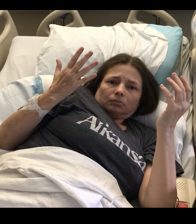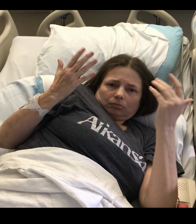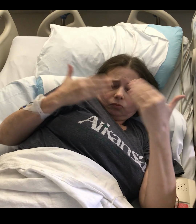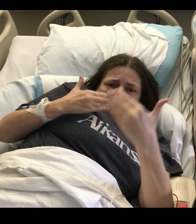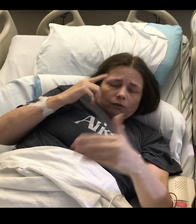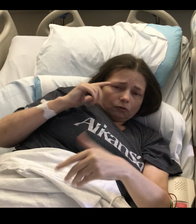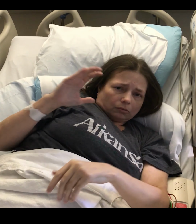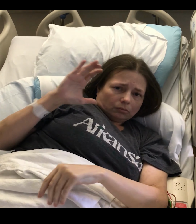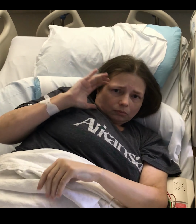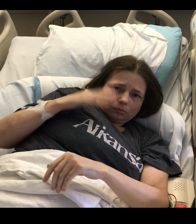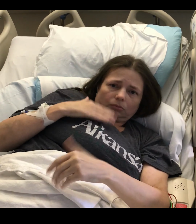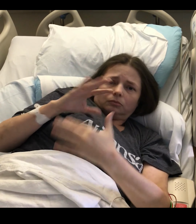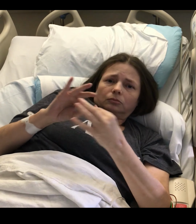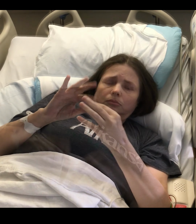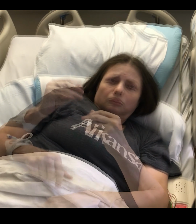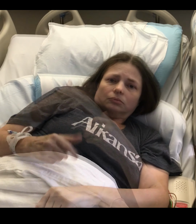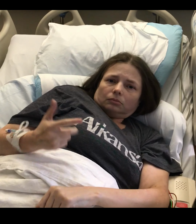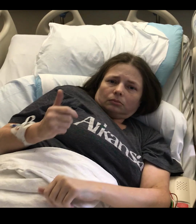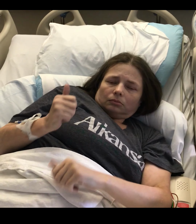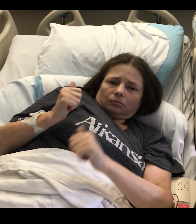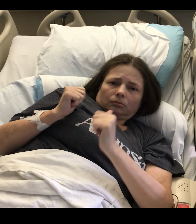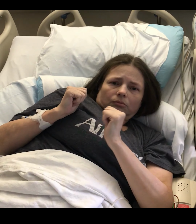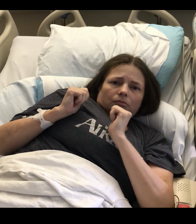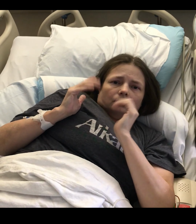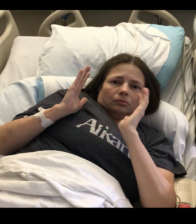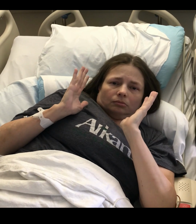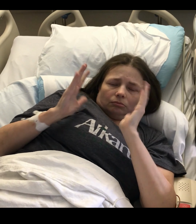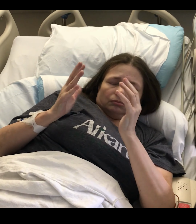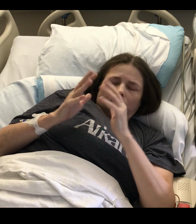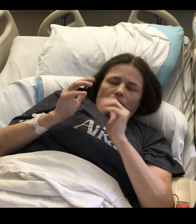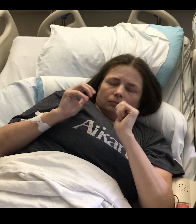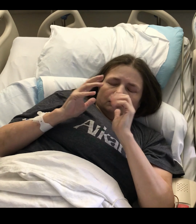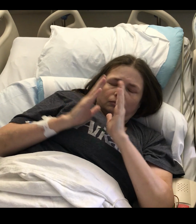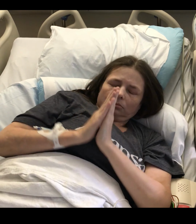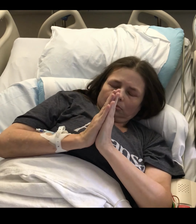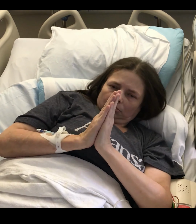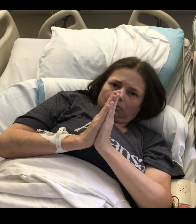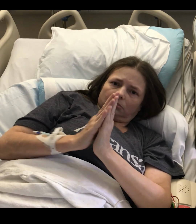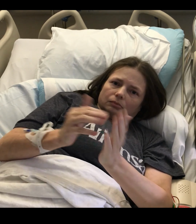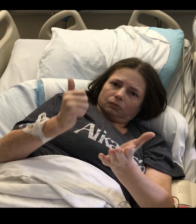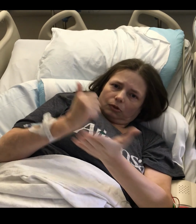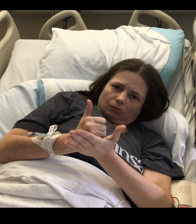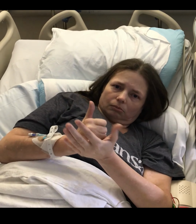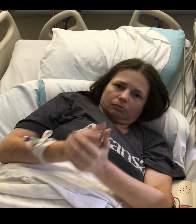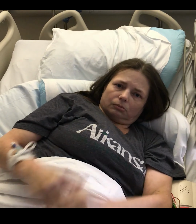and tears. Thank you for listening and I am just asking for your help in this.